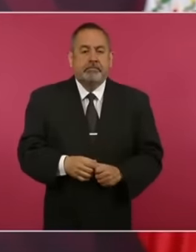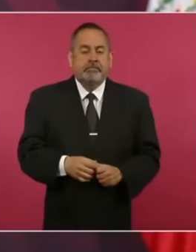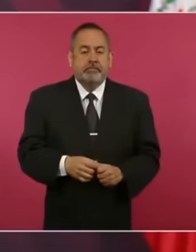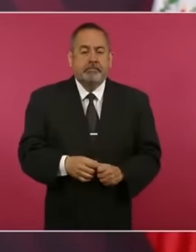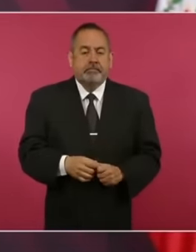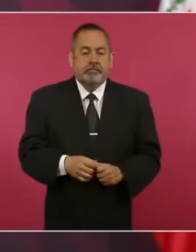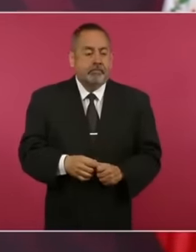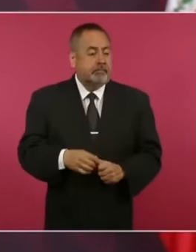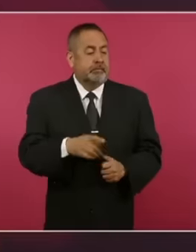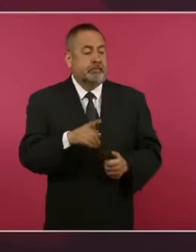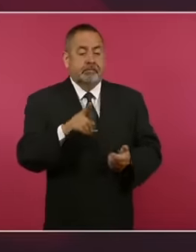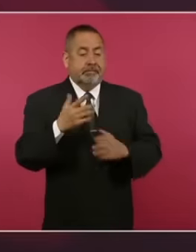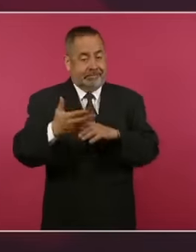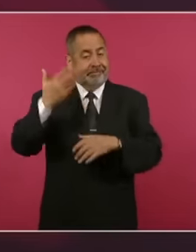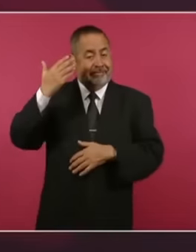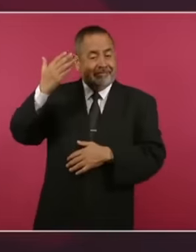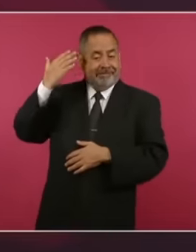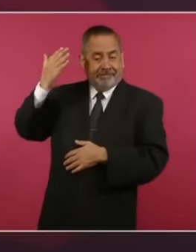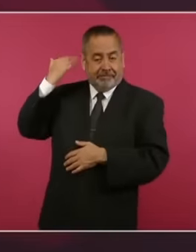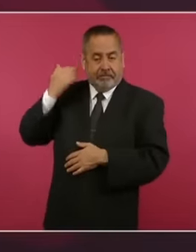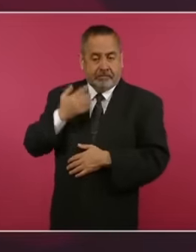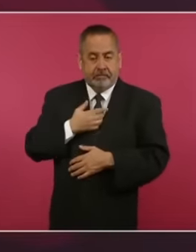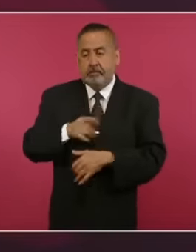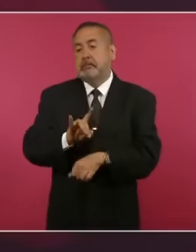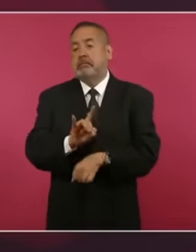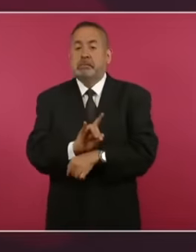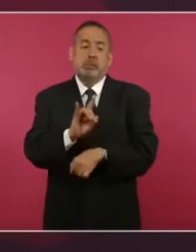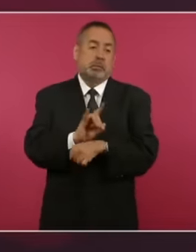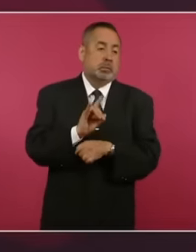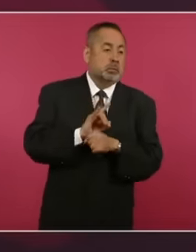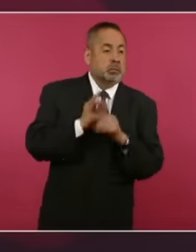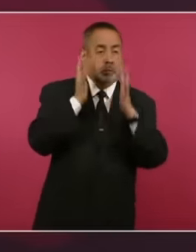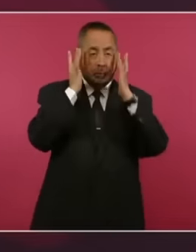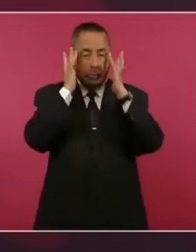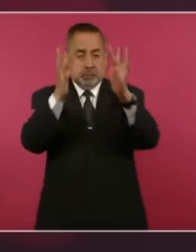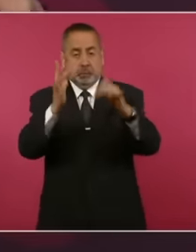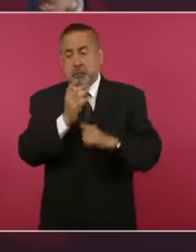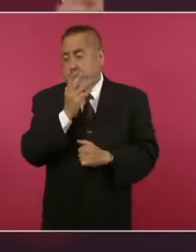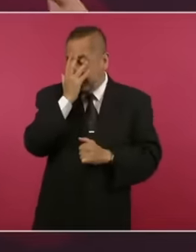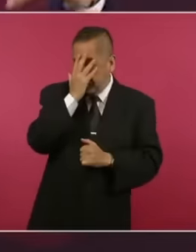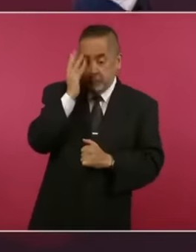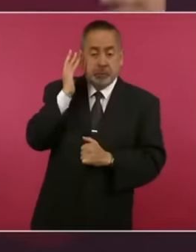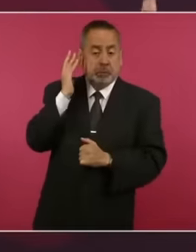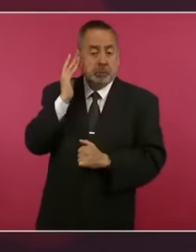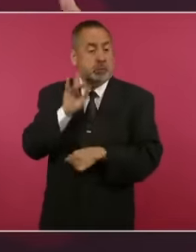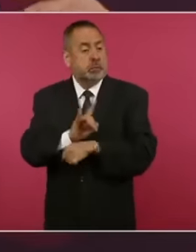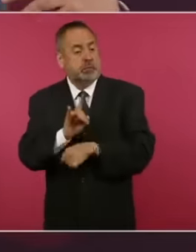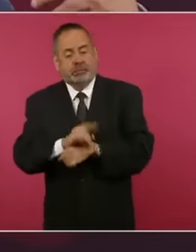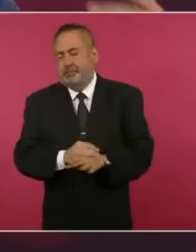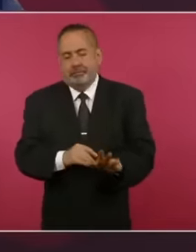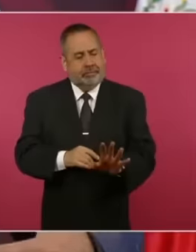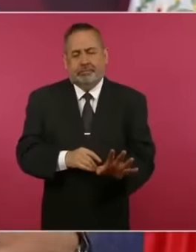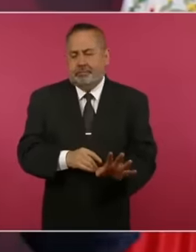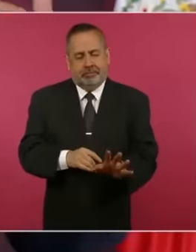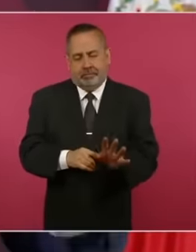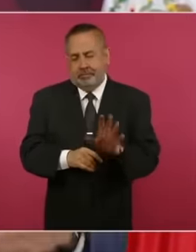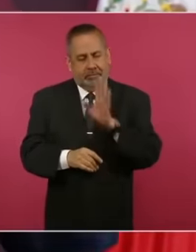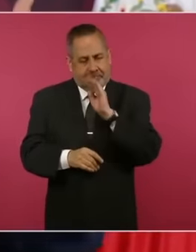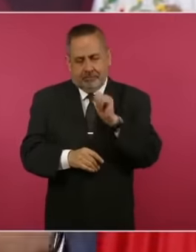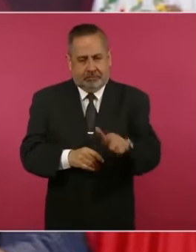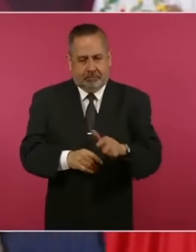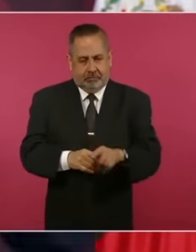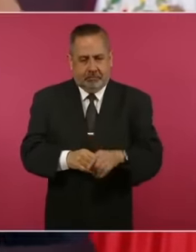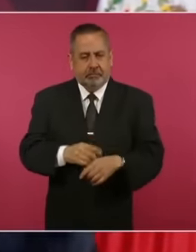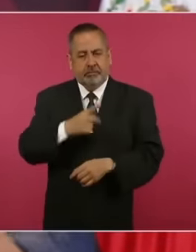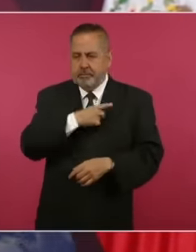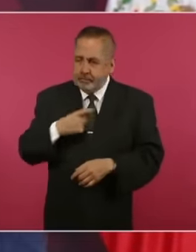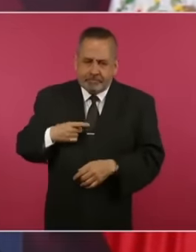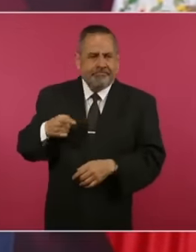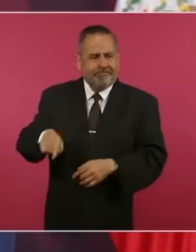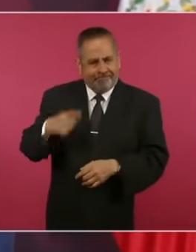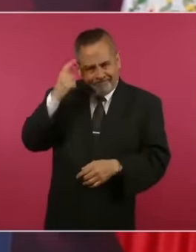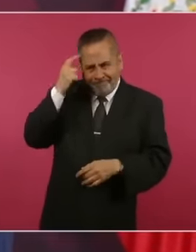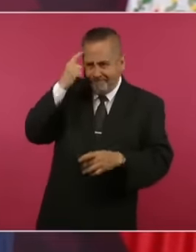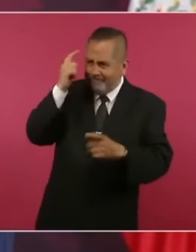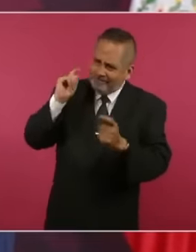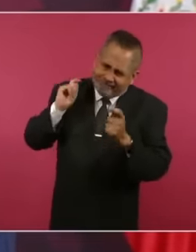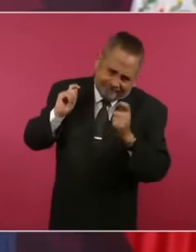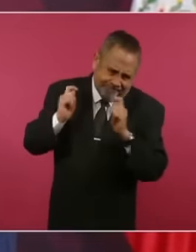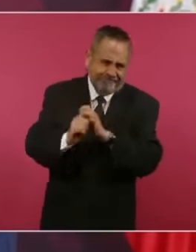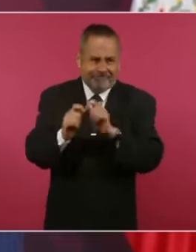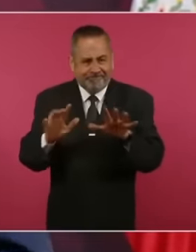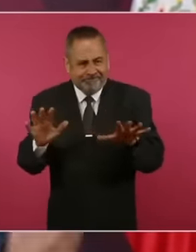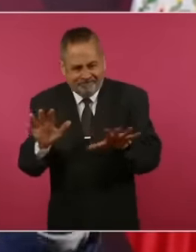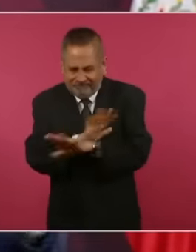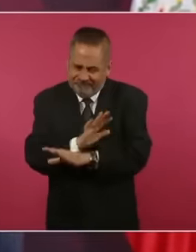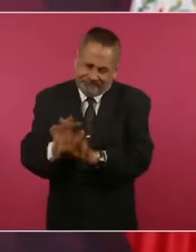simulation could not be carried out. a real change, a transformation because